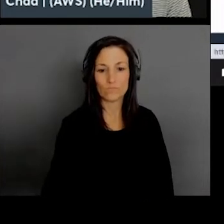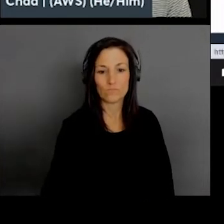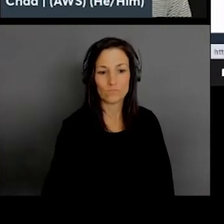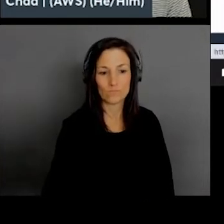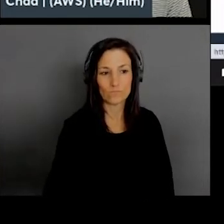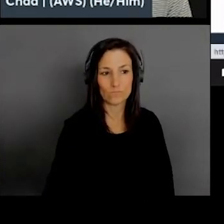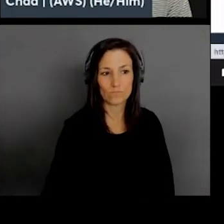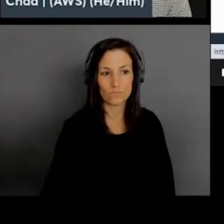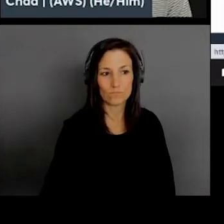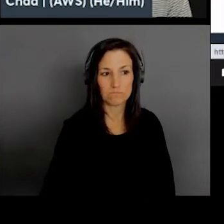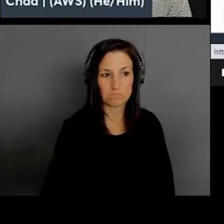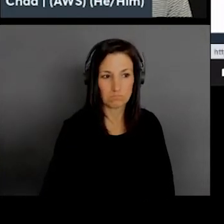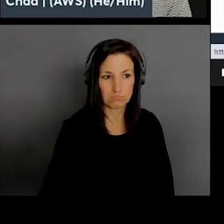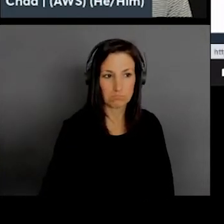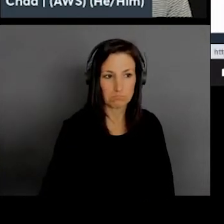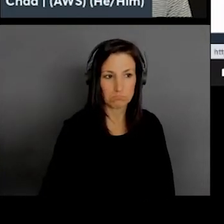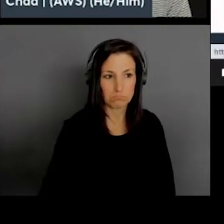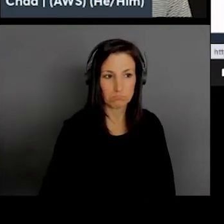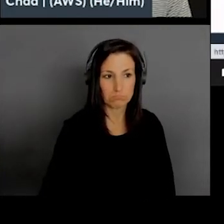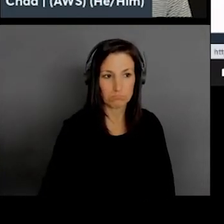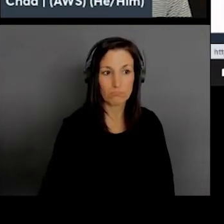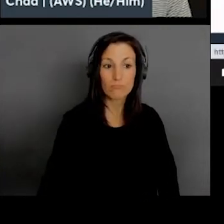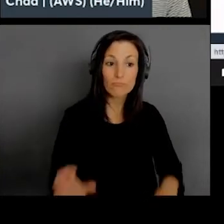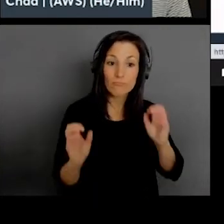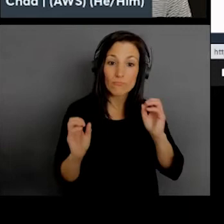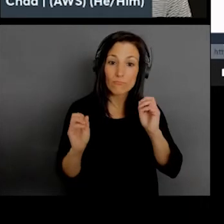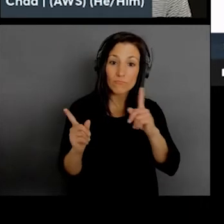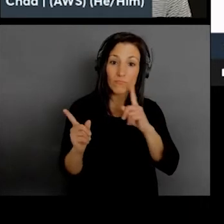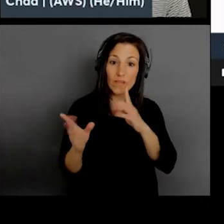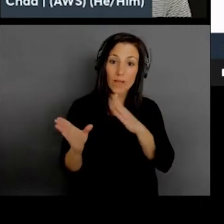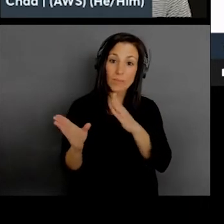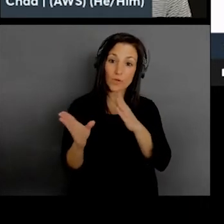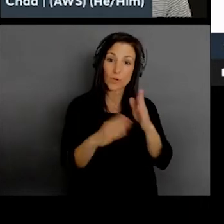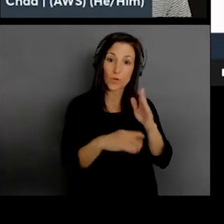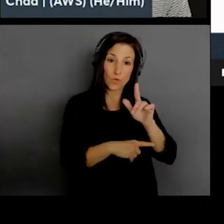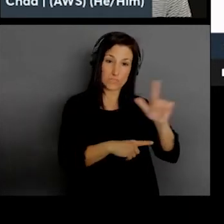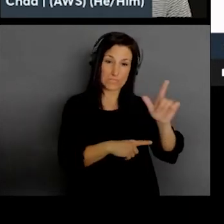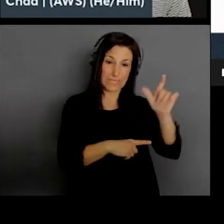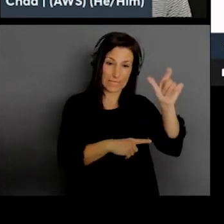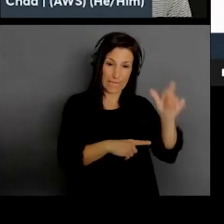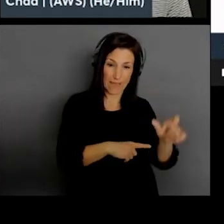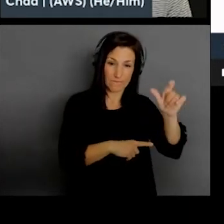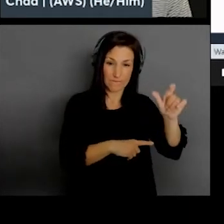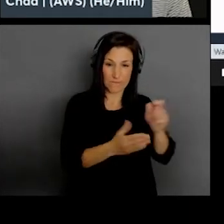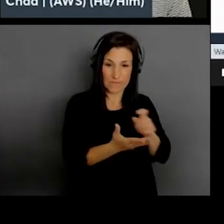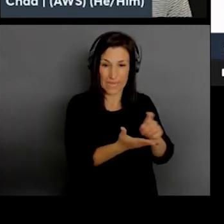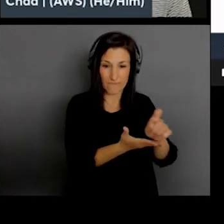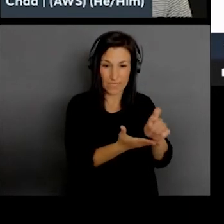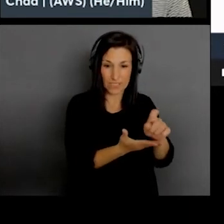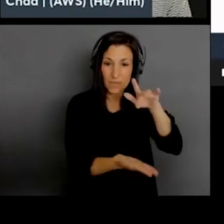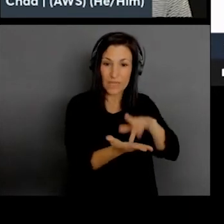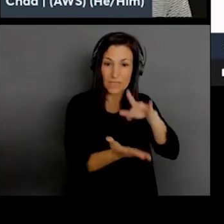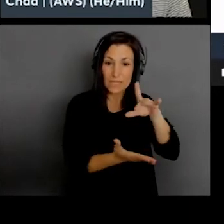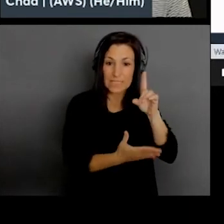All right. So then I'm going to head on over to the left hand navigation, click on 'databases' and 'create a database'.